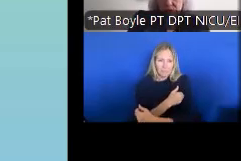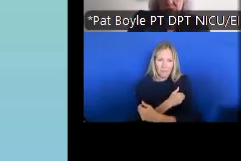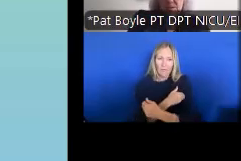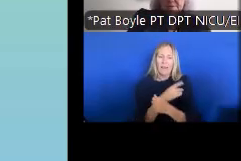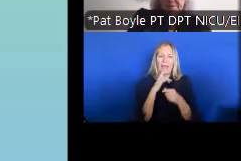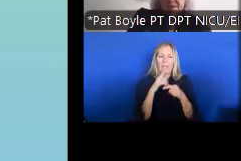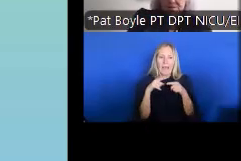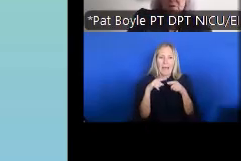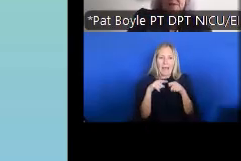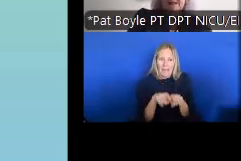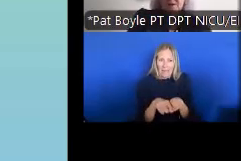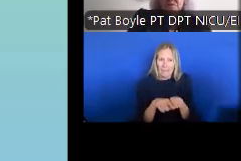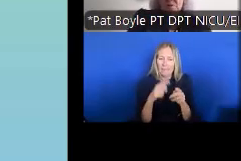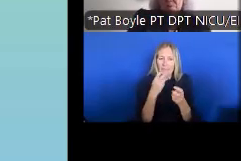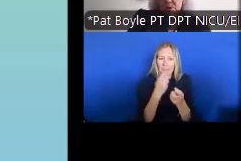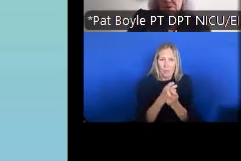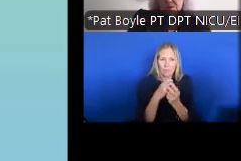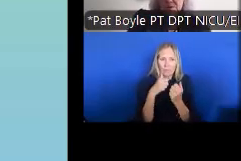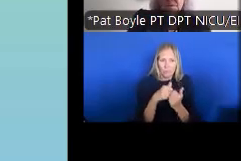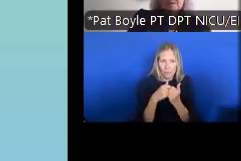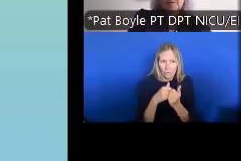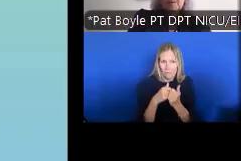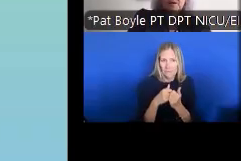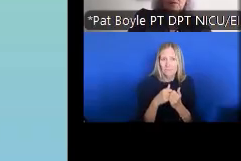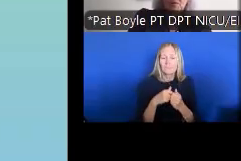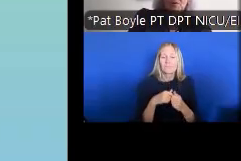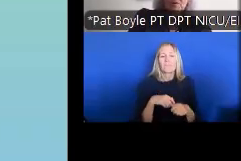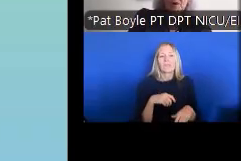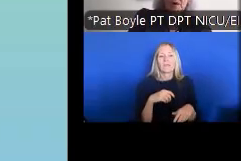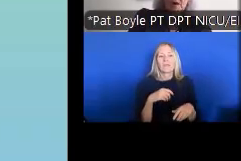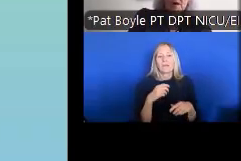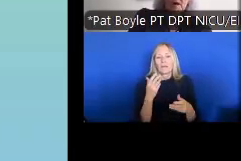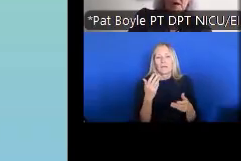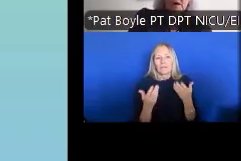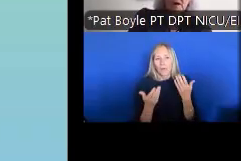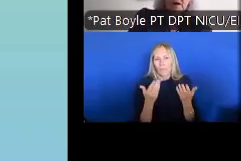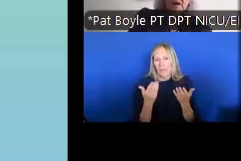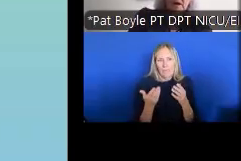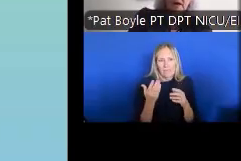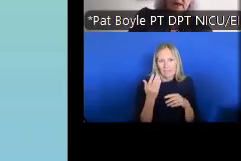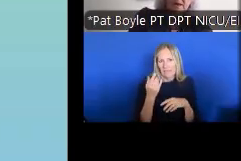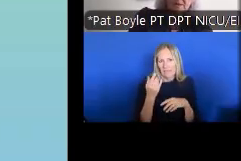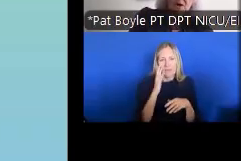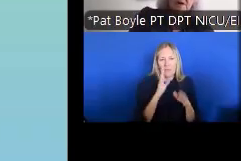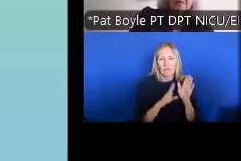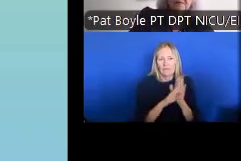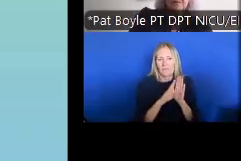see deformities like arthrogryposis or amniotic fluid